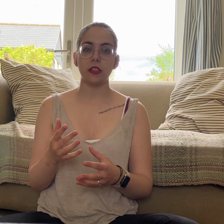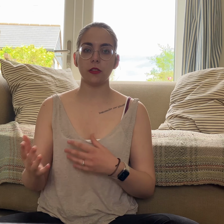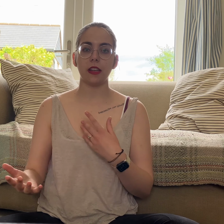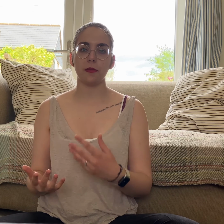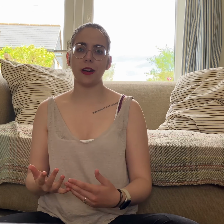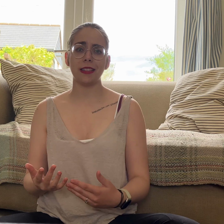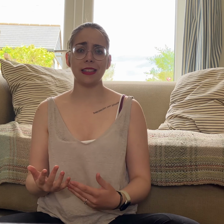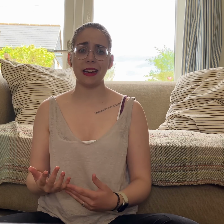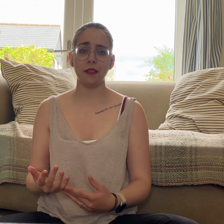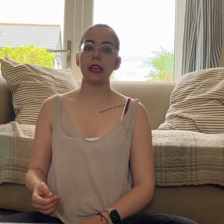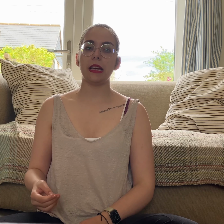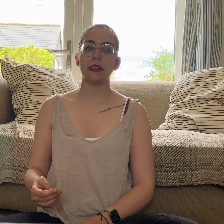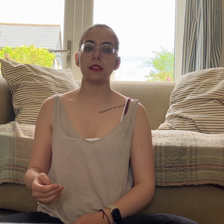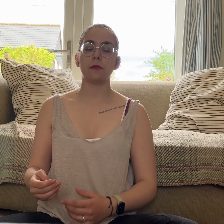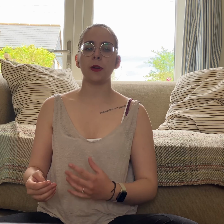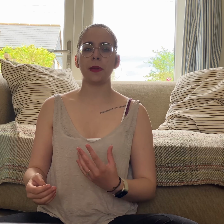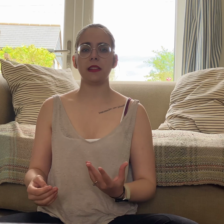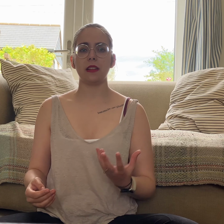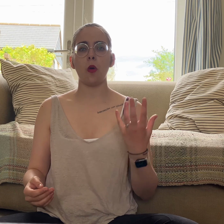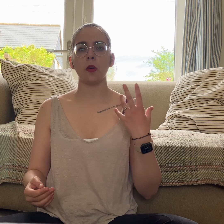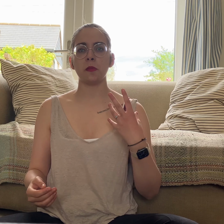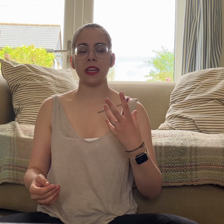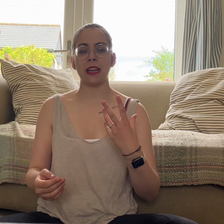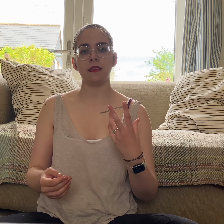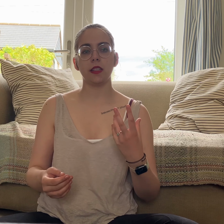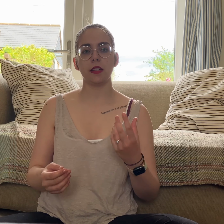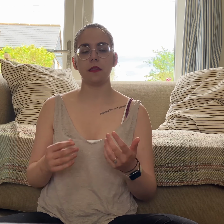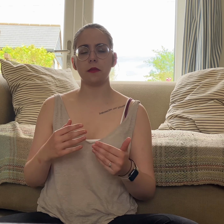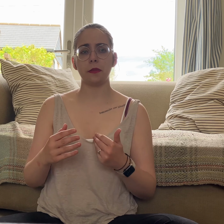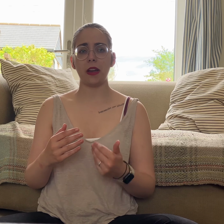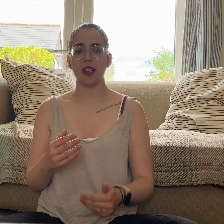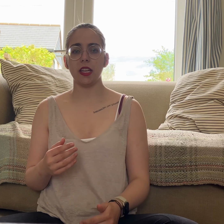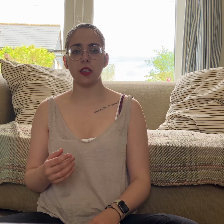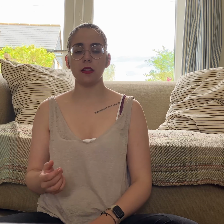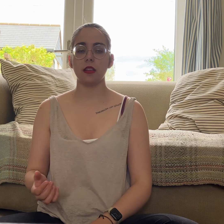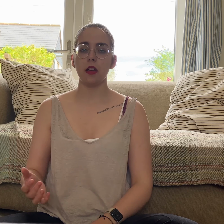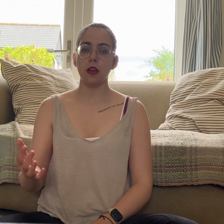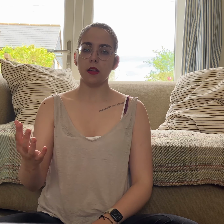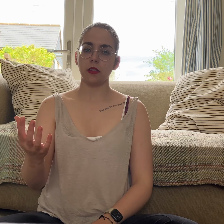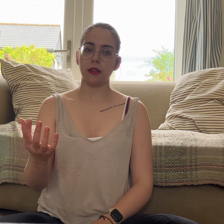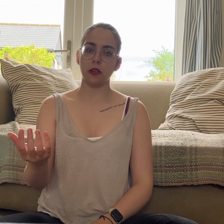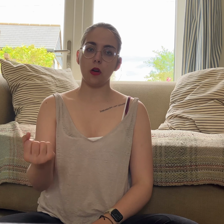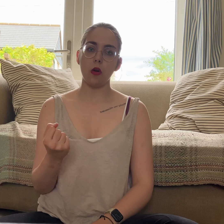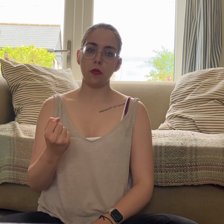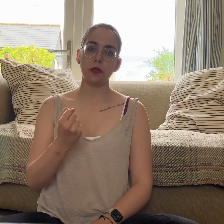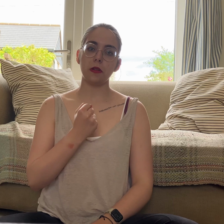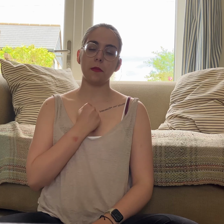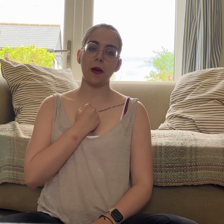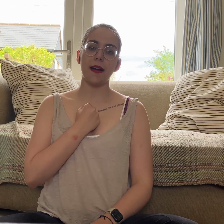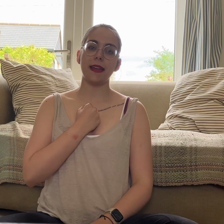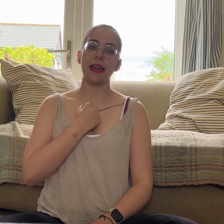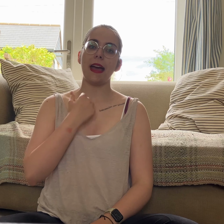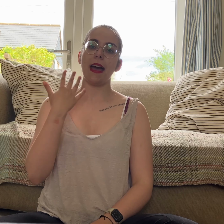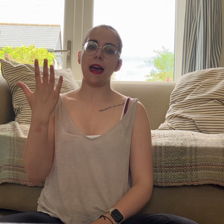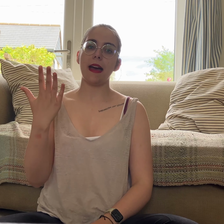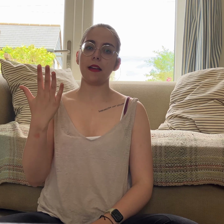sure that you practice it in. It's repeating "hold my hand" in variations. So it's: "Hold my hand,